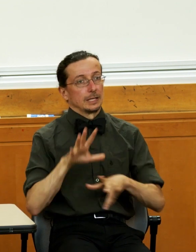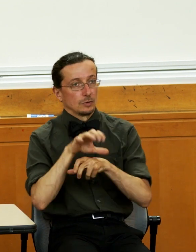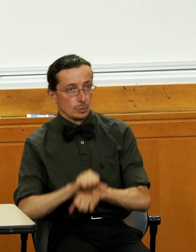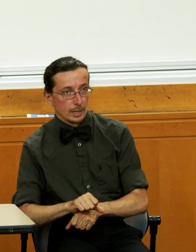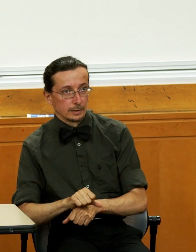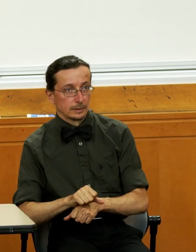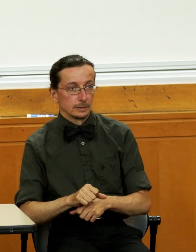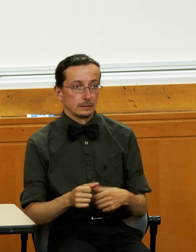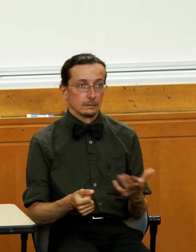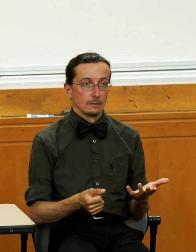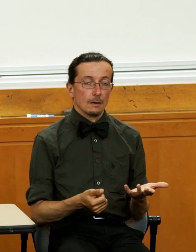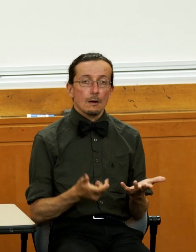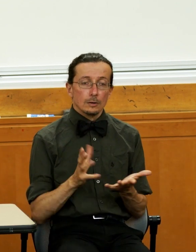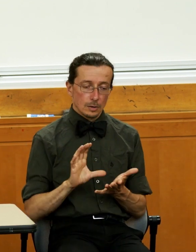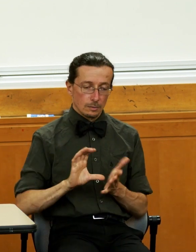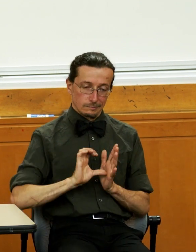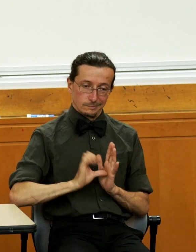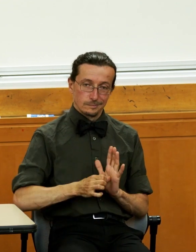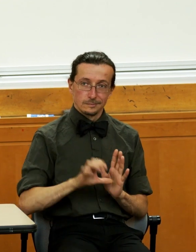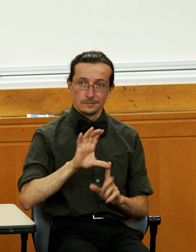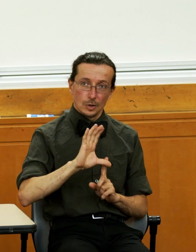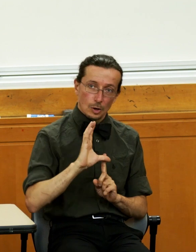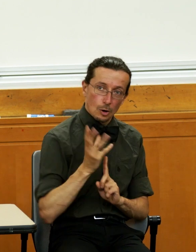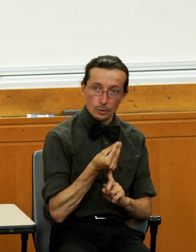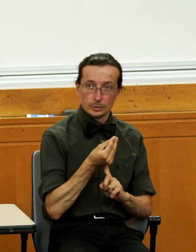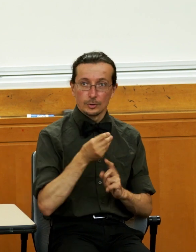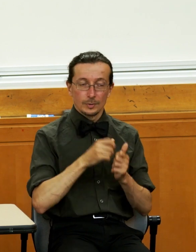So, the emphasis on culture and these definitions of appropriation raise